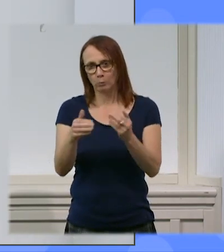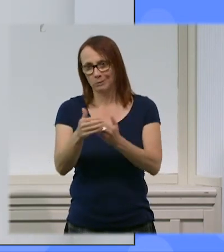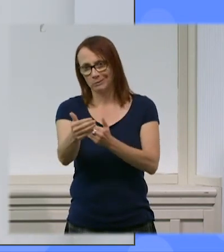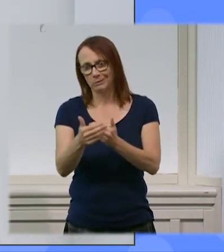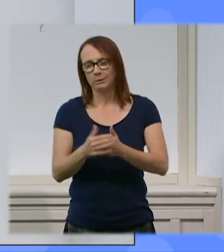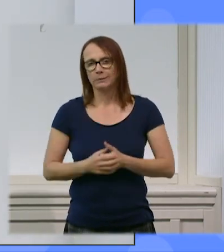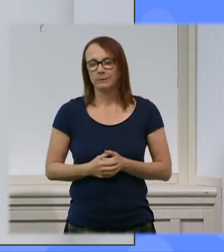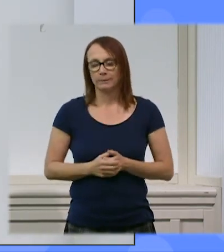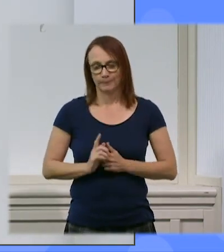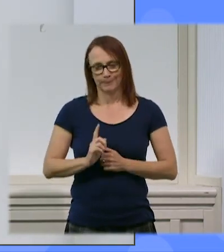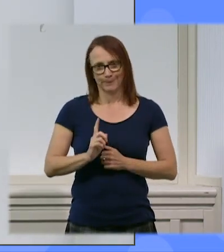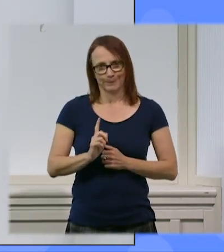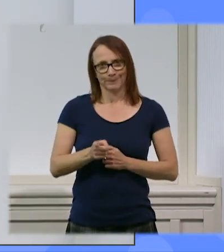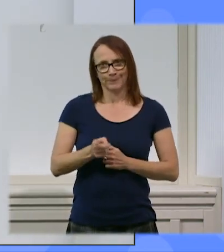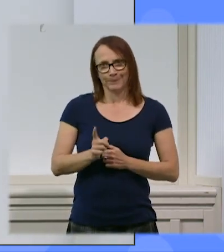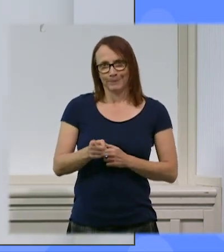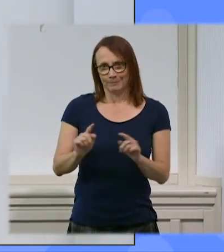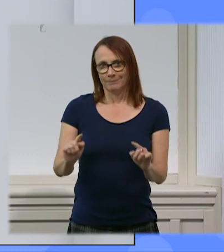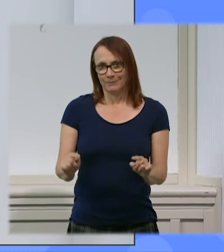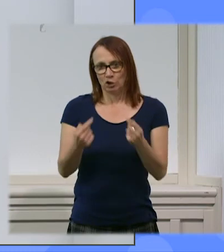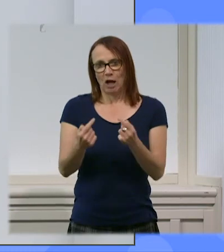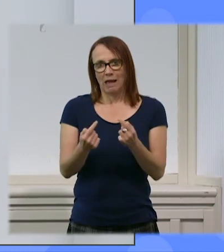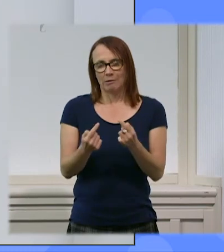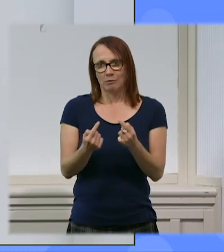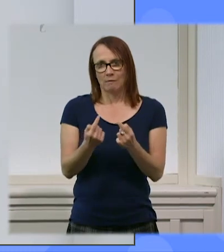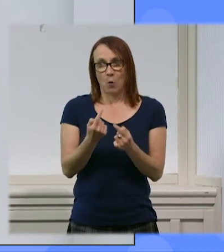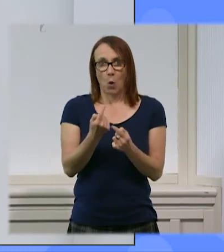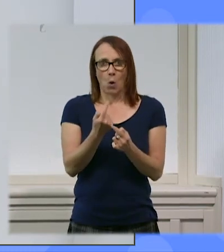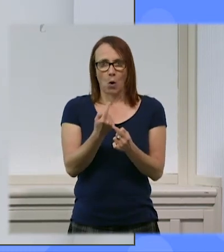sorts of challenges that we're faced for each of the four the practical